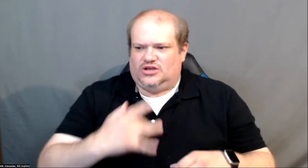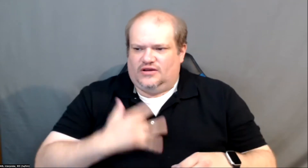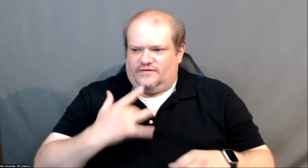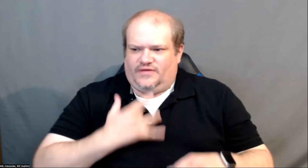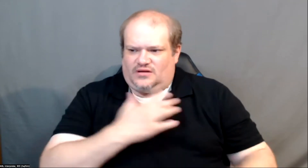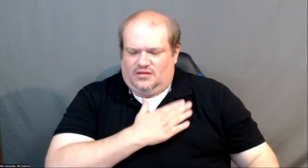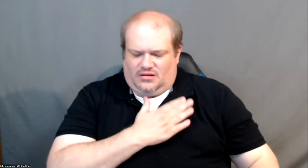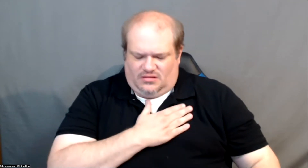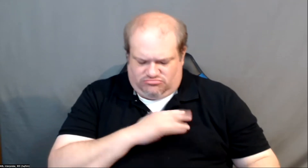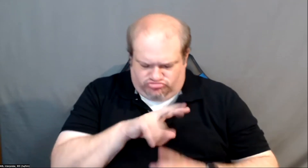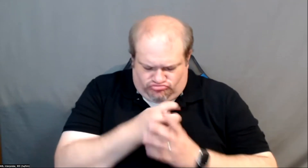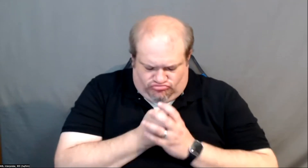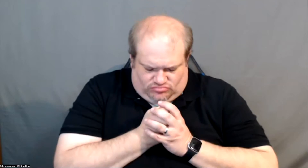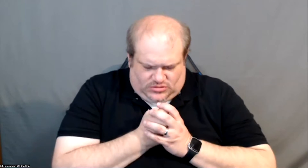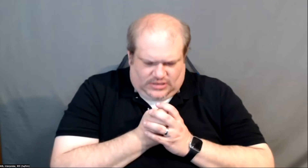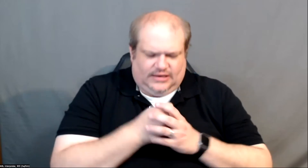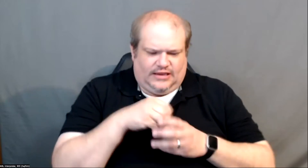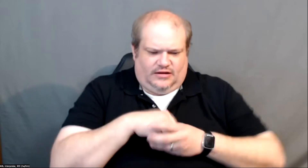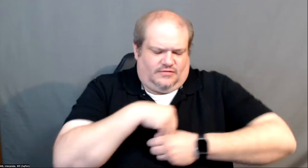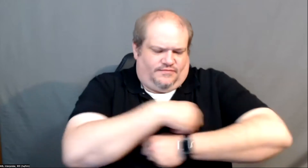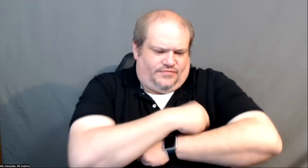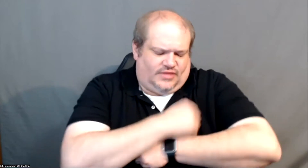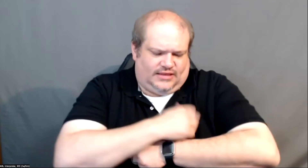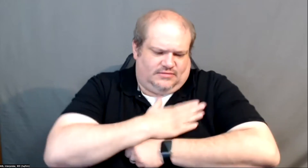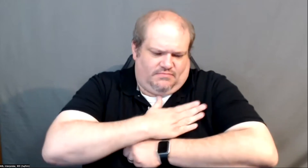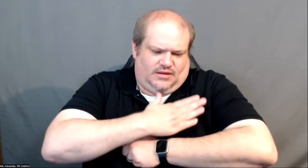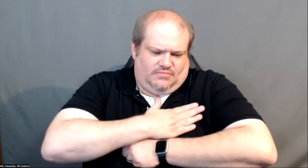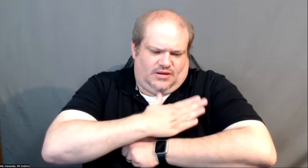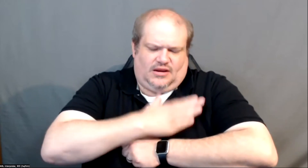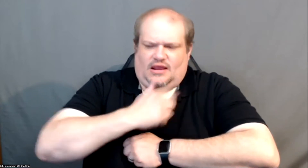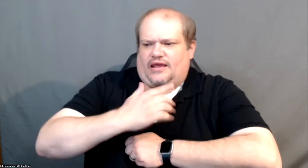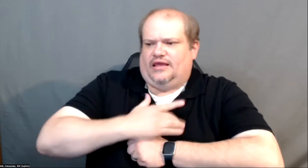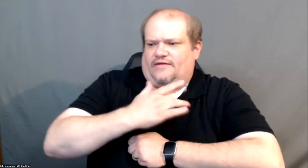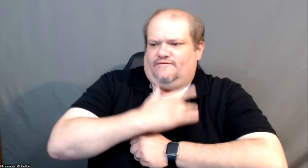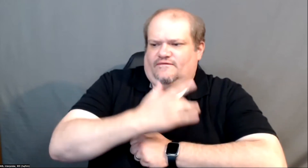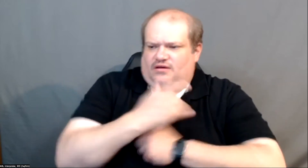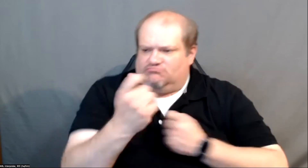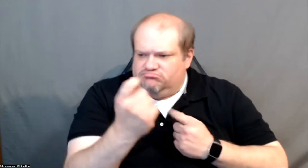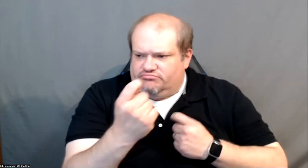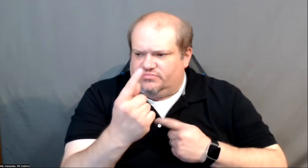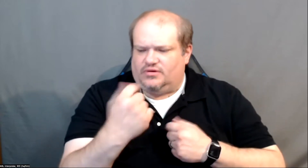she has curled into her inner elbow is a beat I can feel, a visible root of blood and muscle